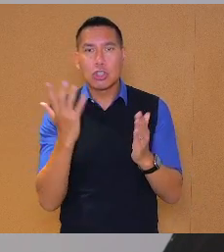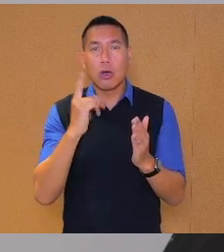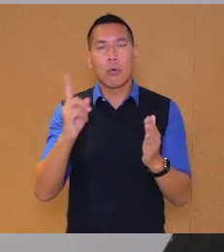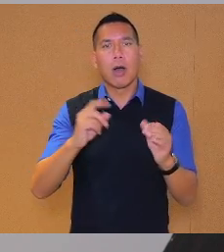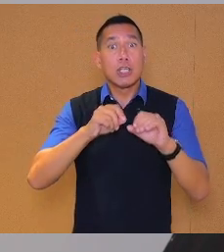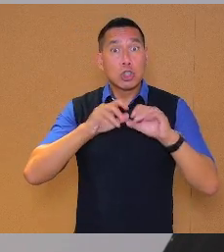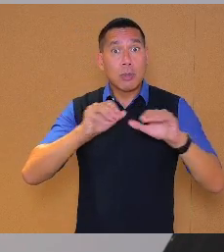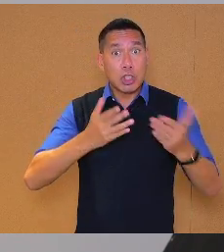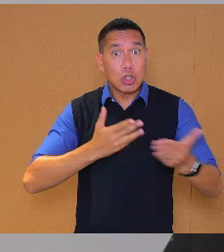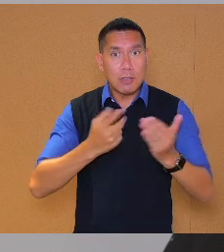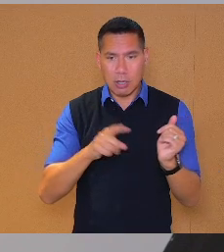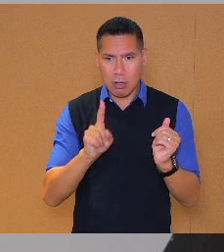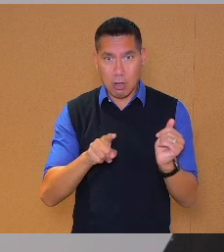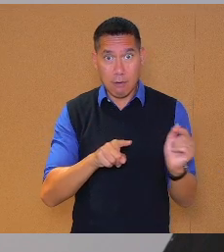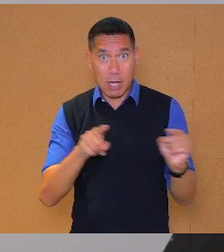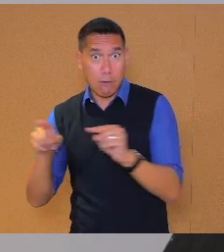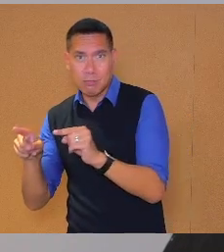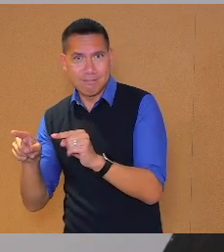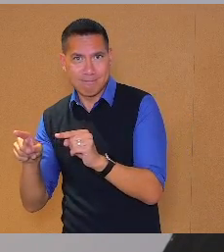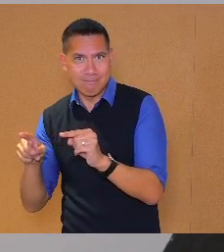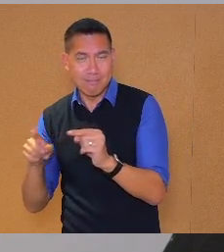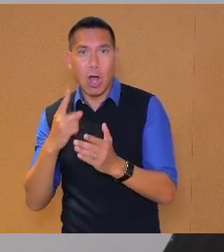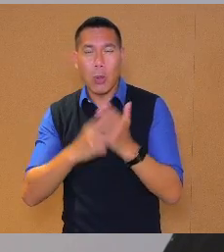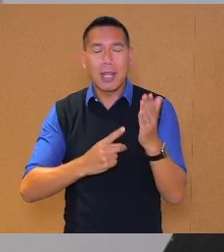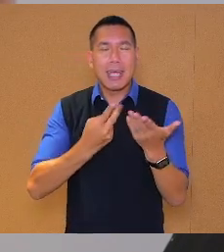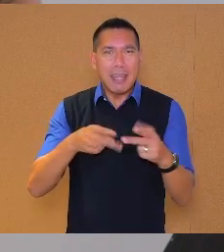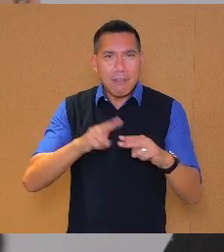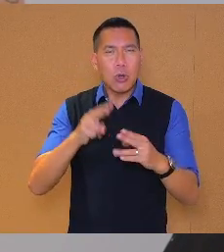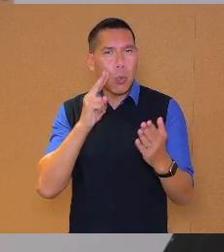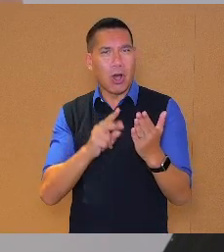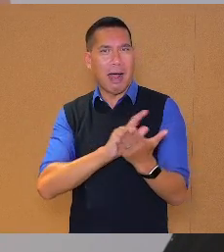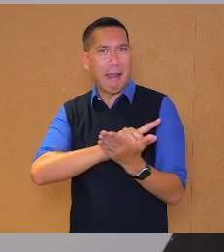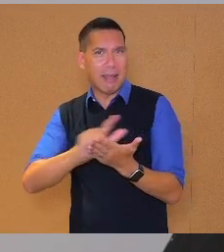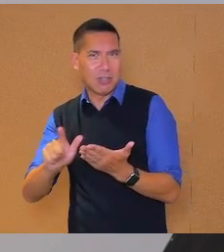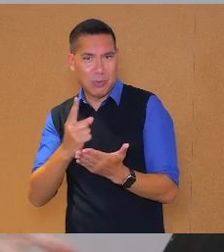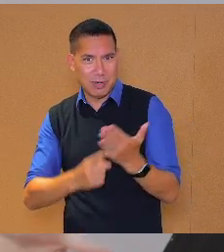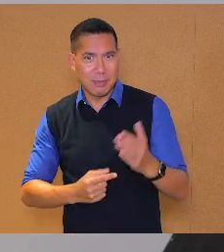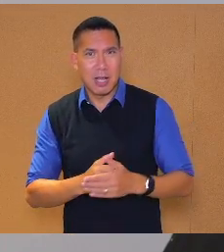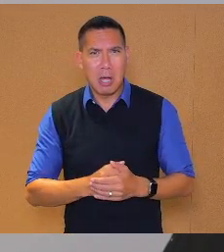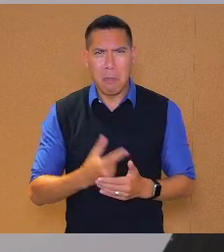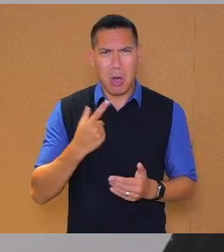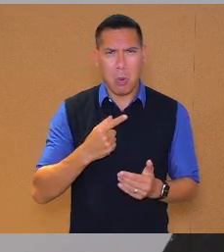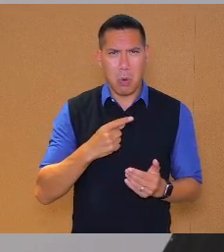Just a small point, sorry we are not a streaming service, so you may be able to fast forward through the event unless you're watching this letter. But I'm not really sure why you